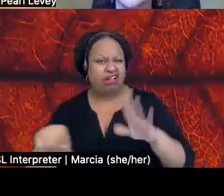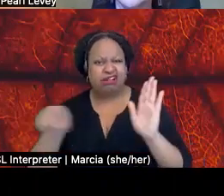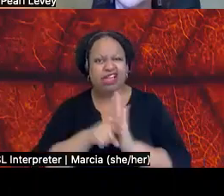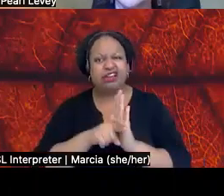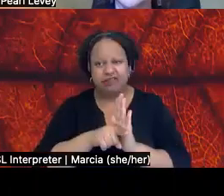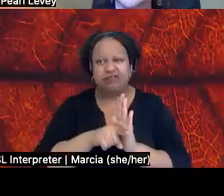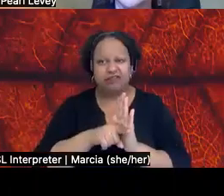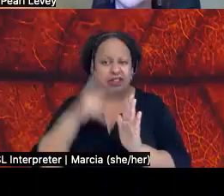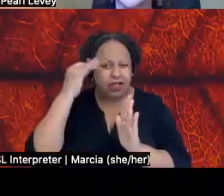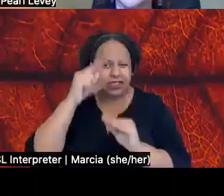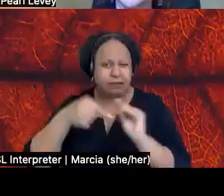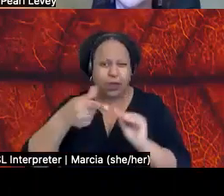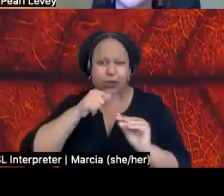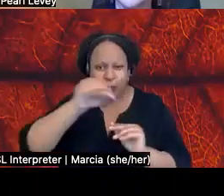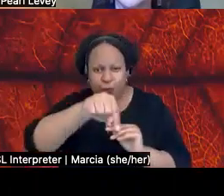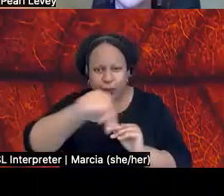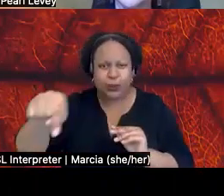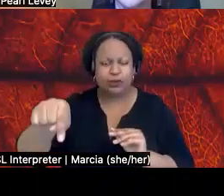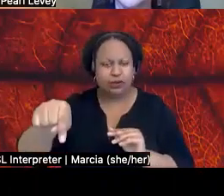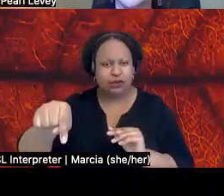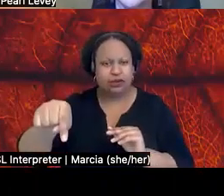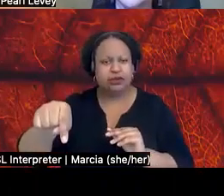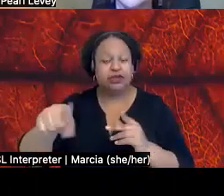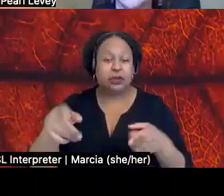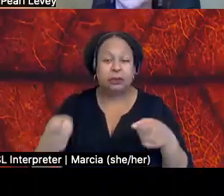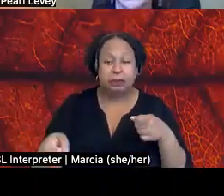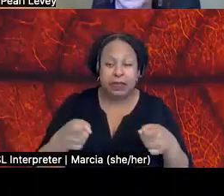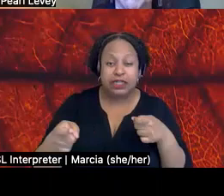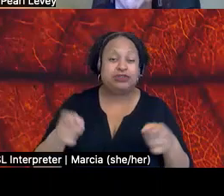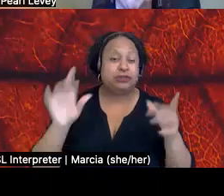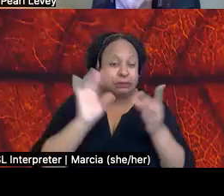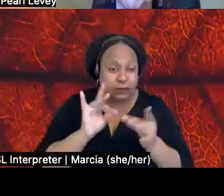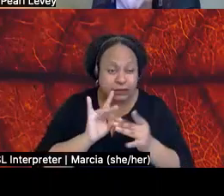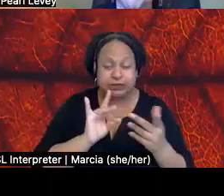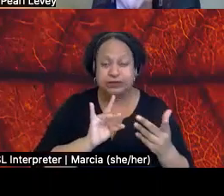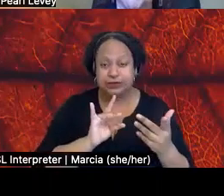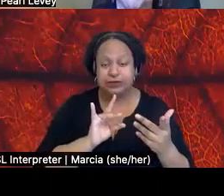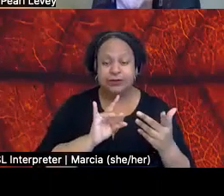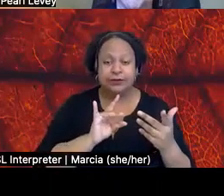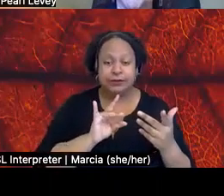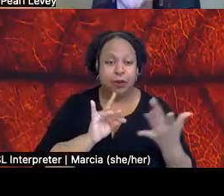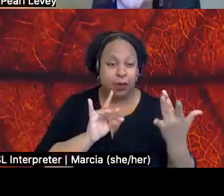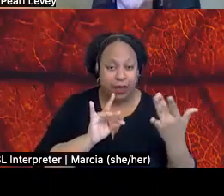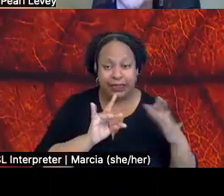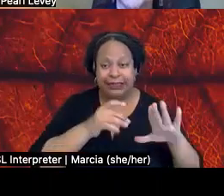And so managing, messaging in terms of a switch or move over.